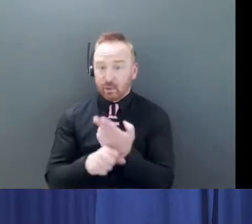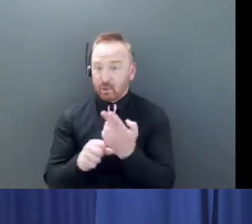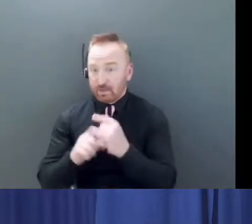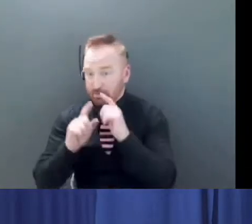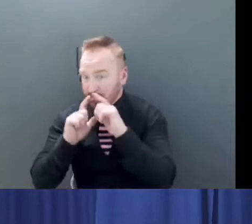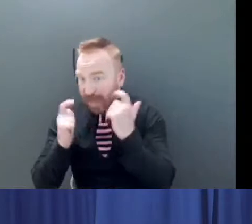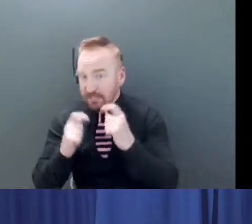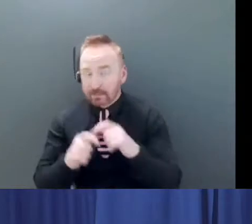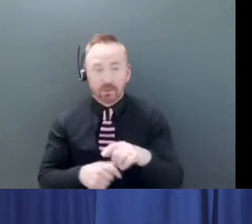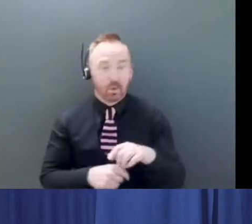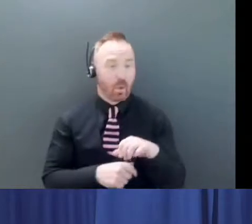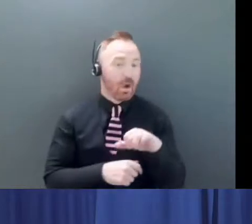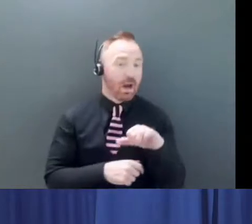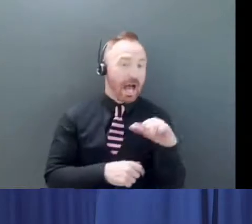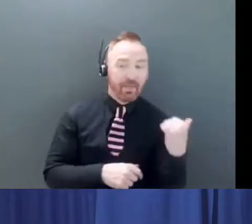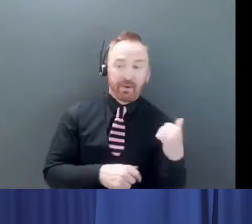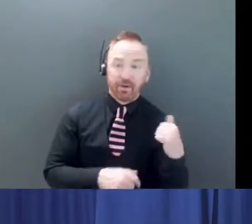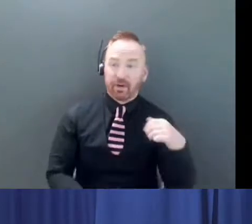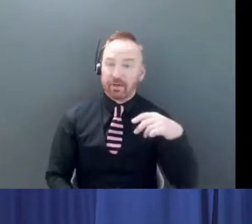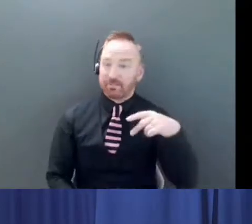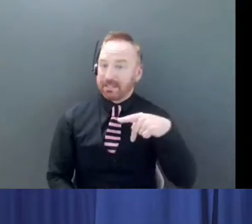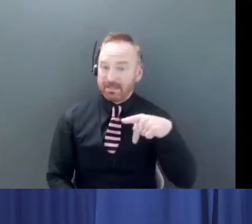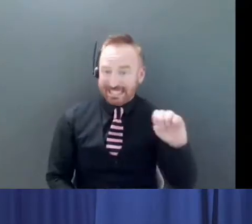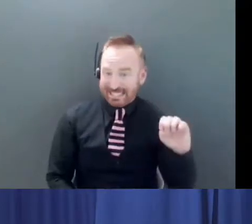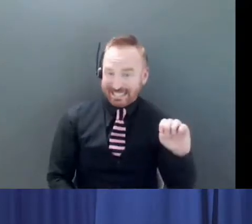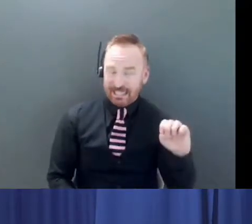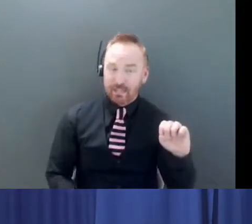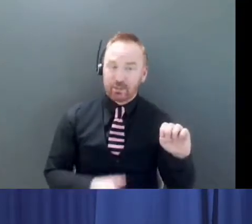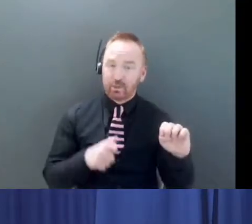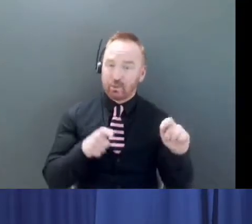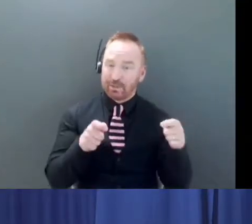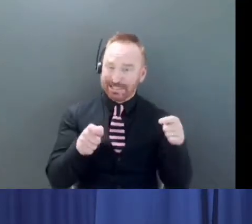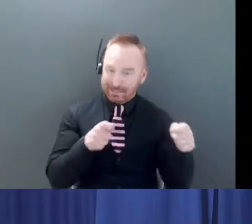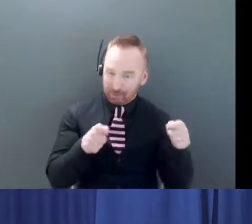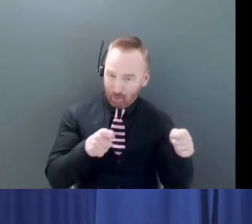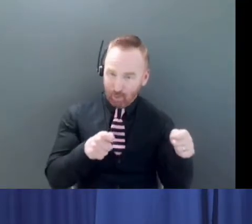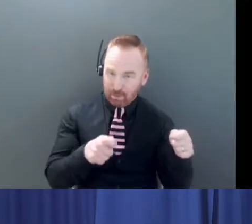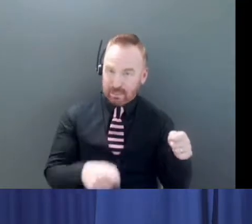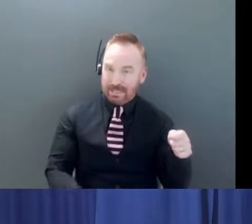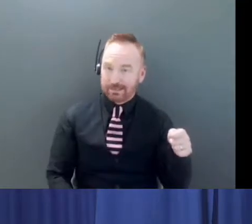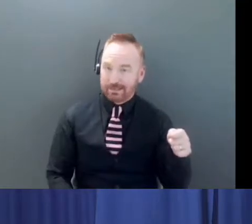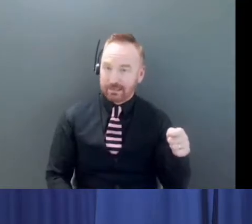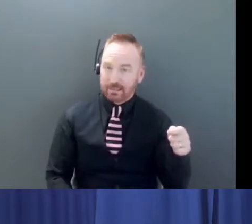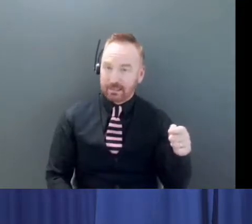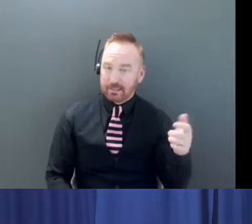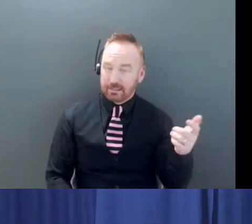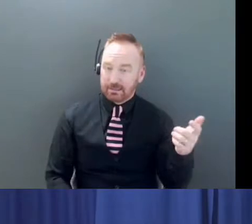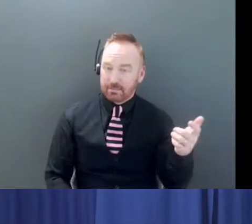other infection control measures as well as their staff and as